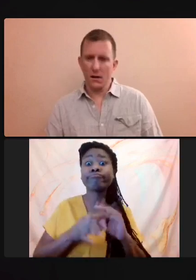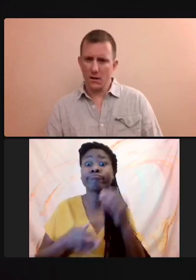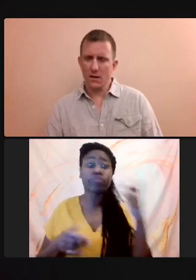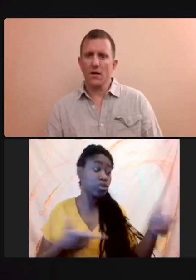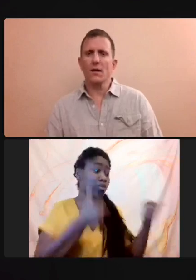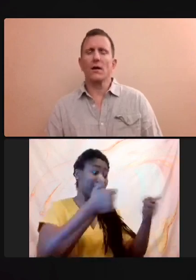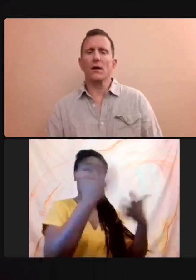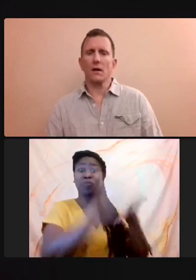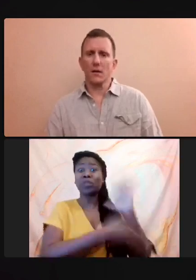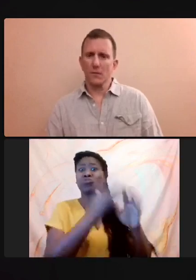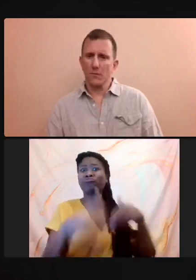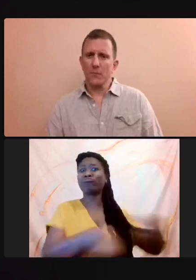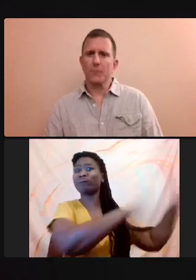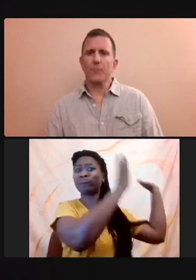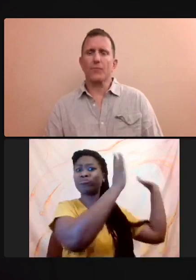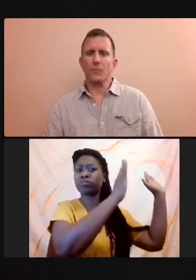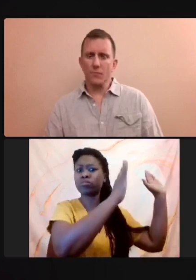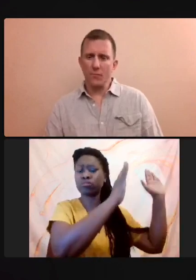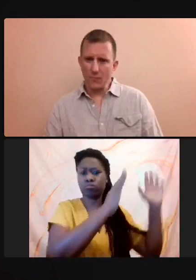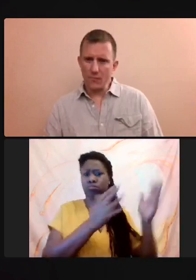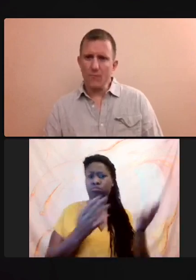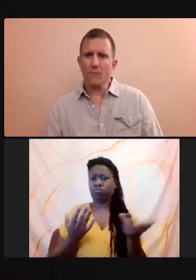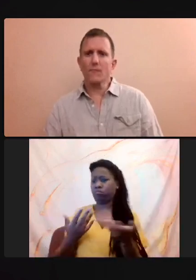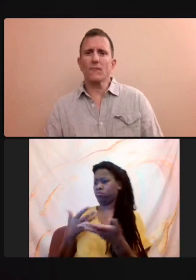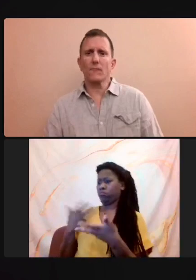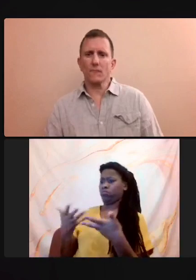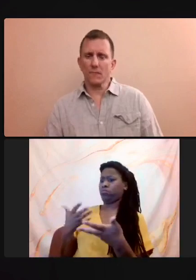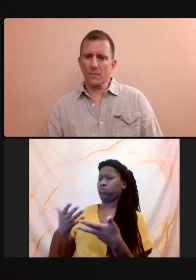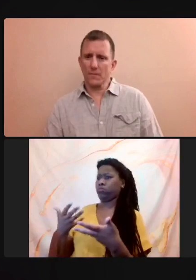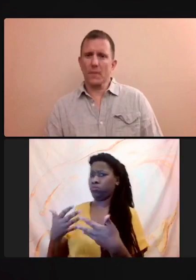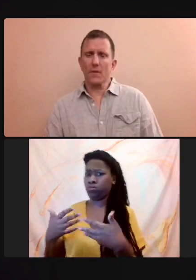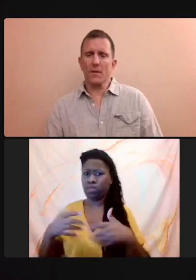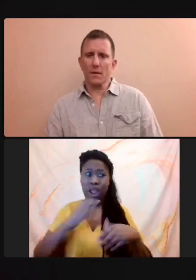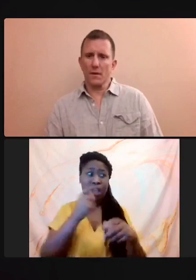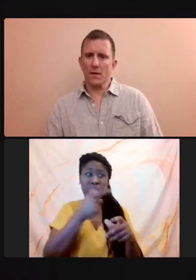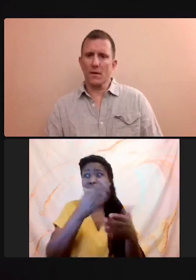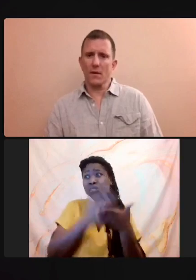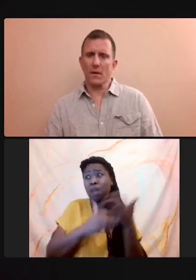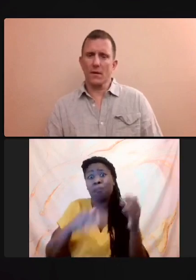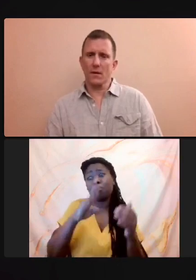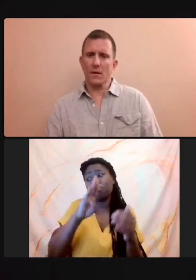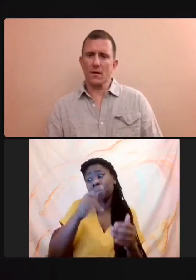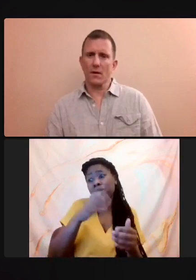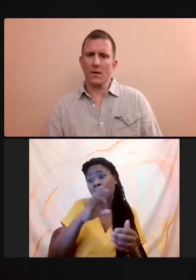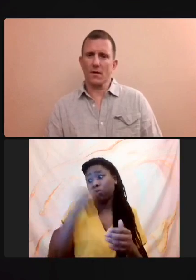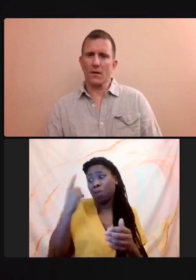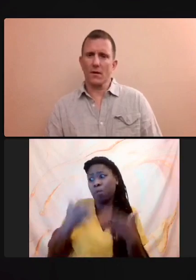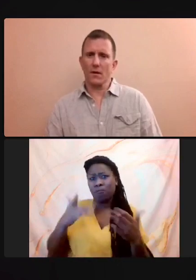you know, it's you know, there's a lot of trauma that has they've experienced that is black interpreters that are or interpreters of color.